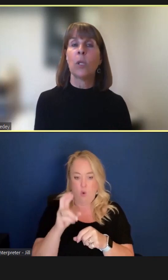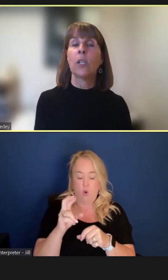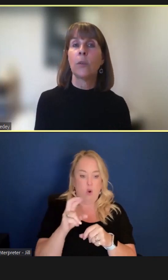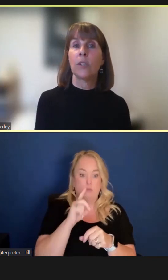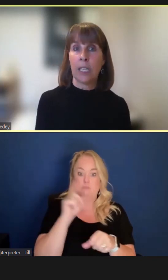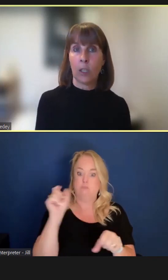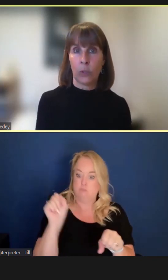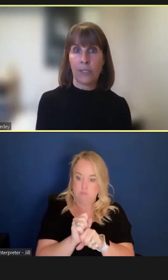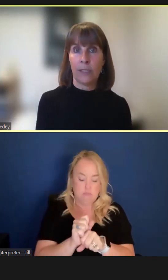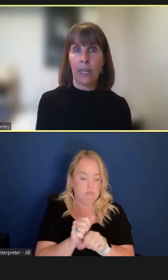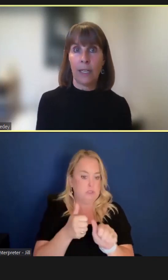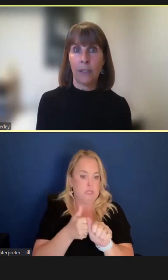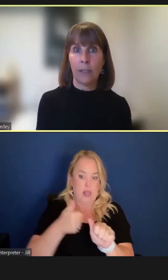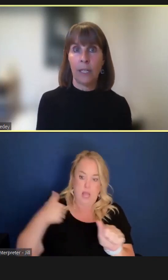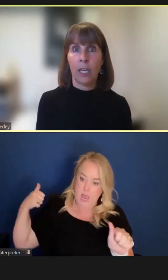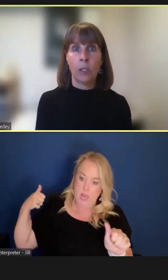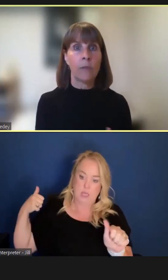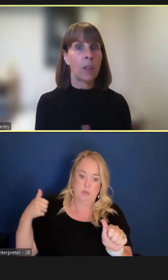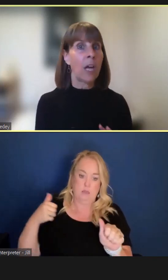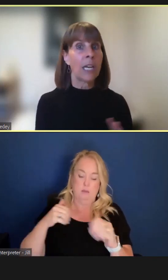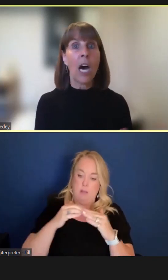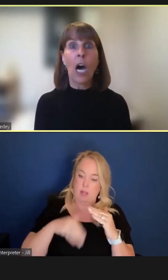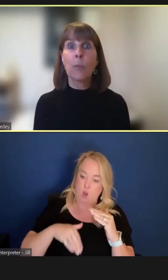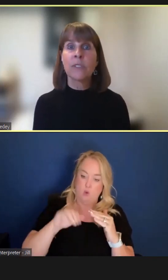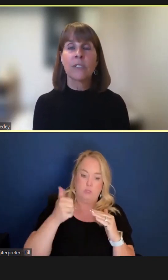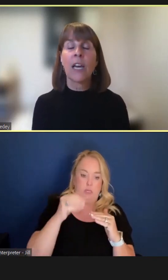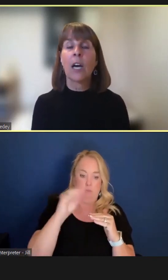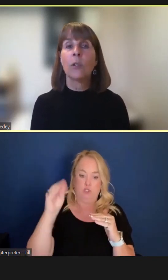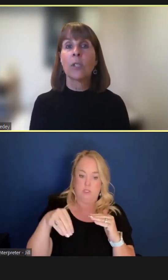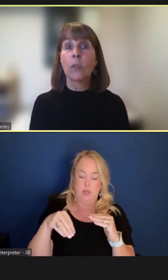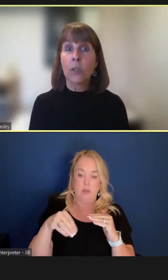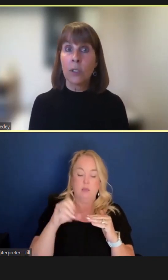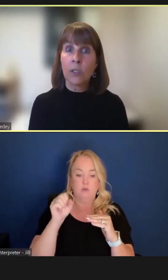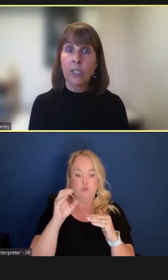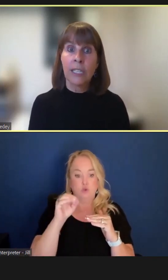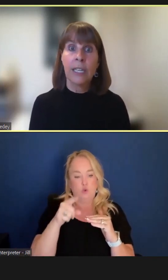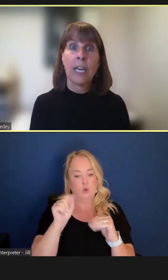the 10th percentile you have a lot of options of how you can look at your data